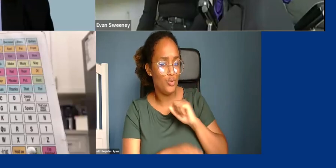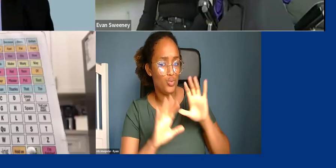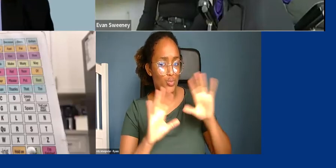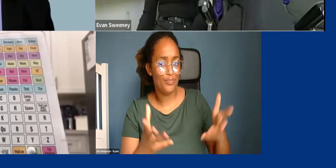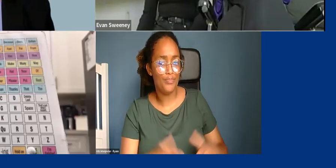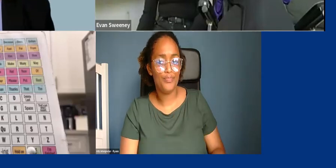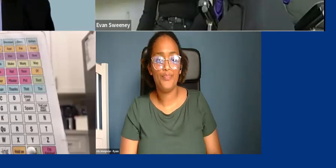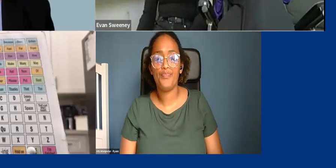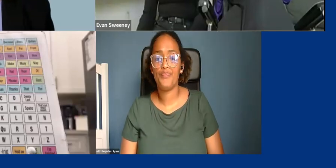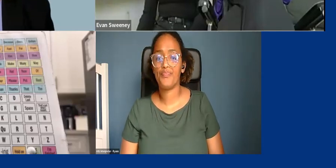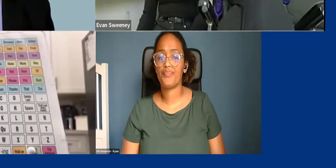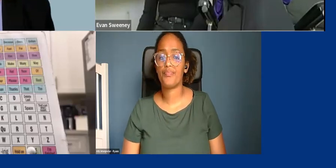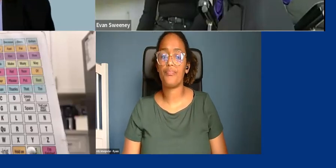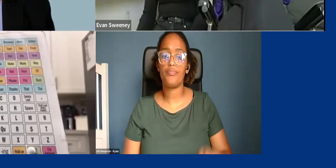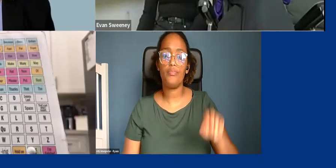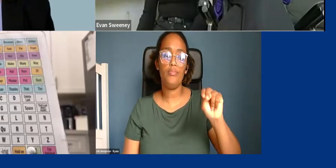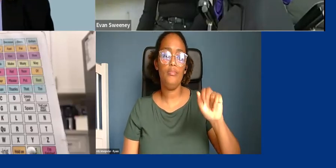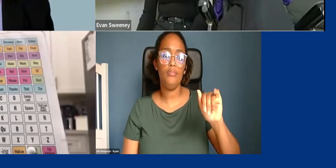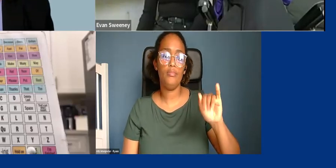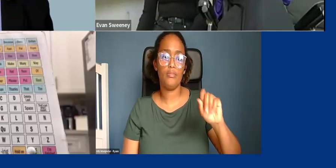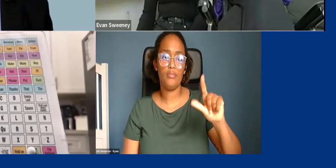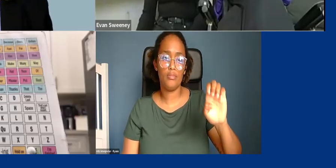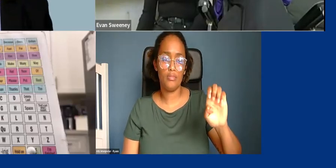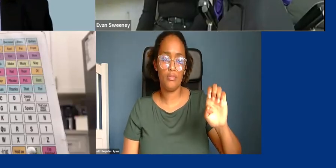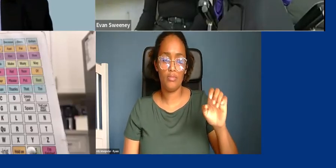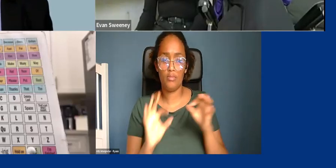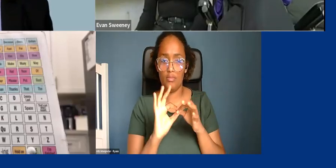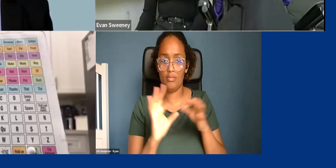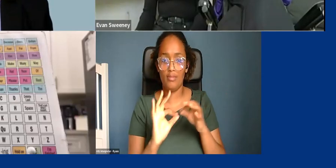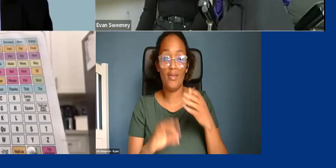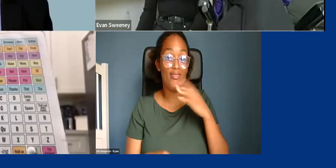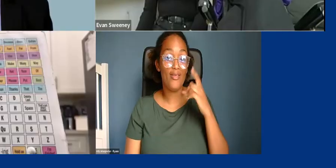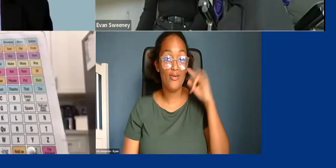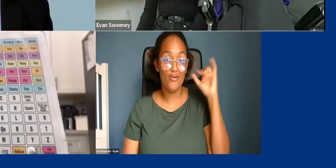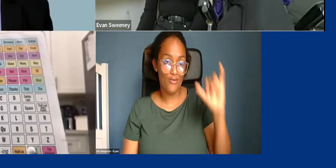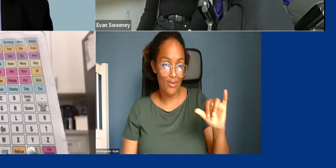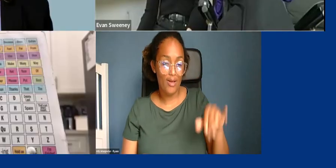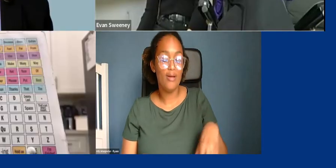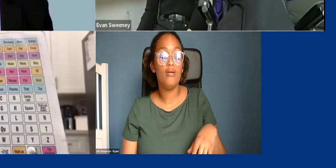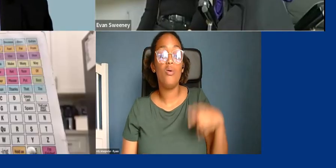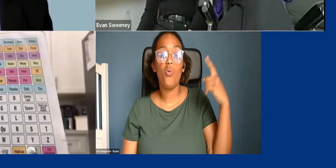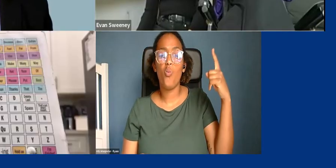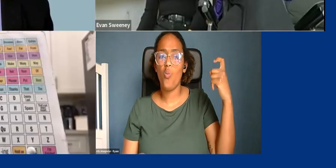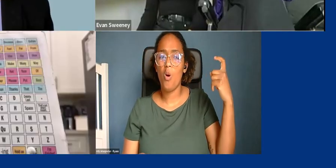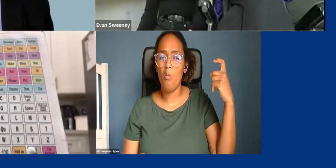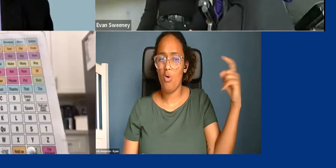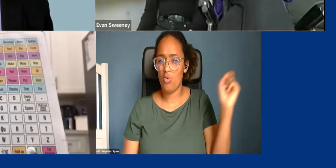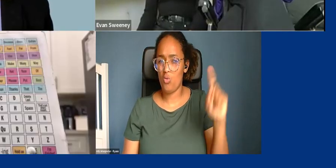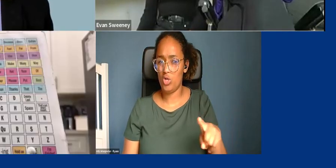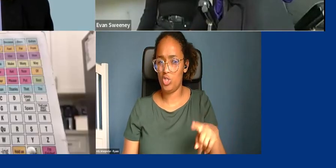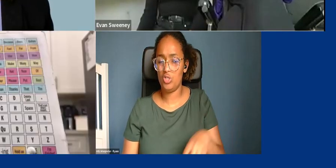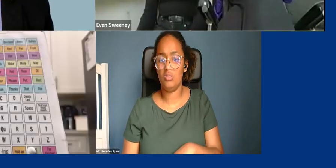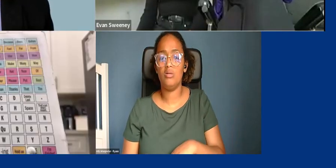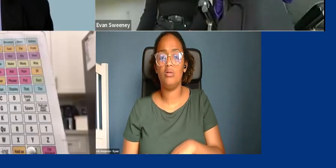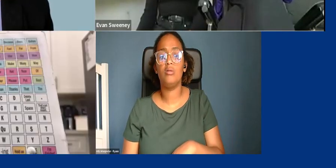Thank you for that. I think we have time for one more question. I'm going to shorten this one a little bit with